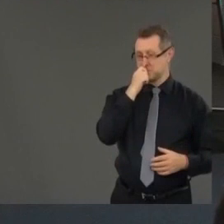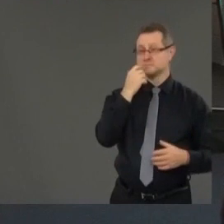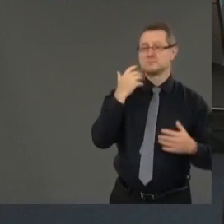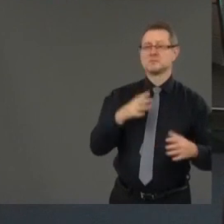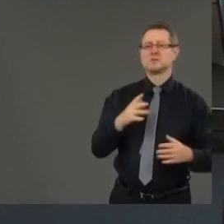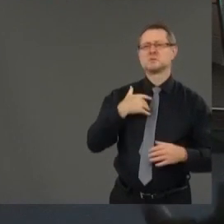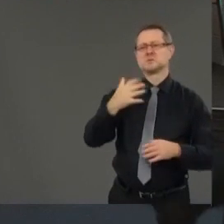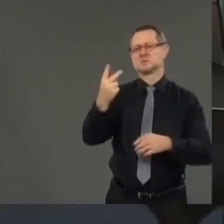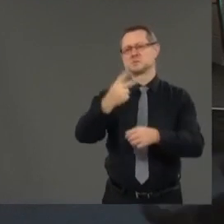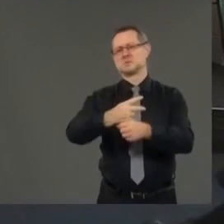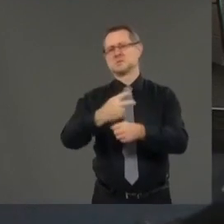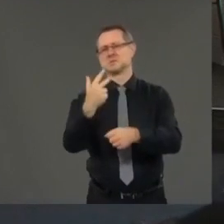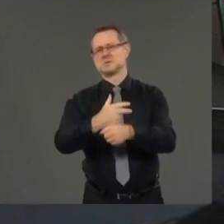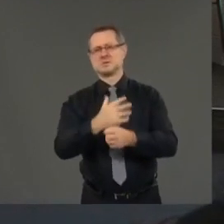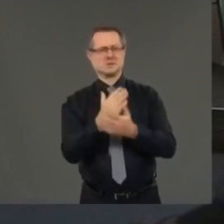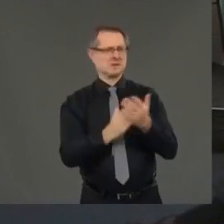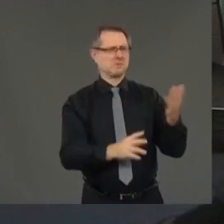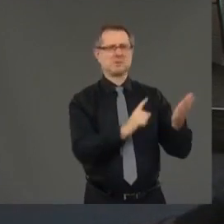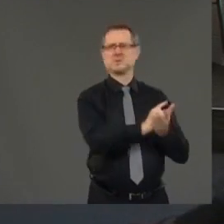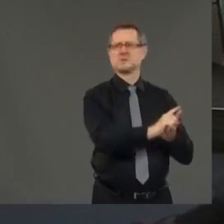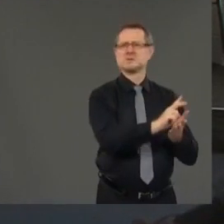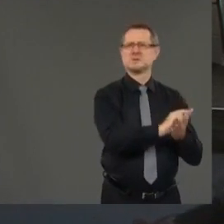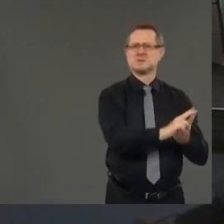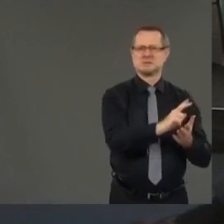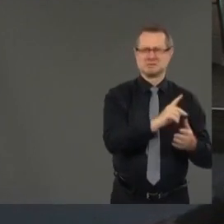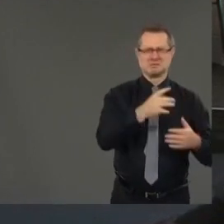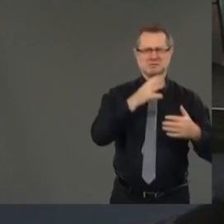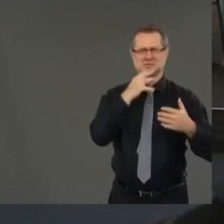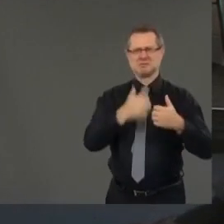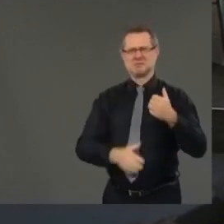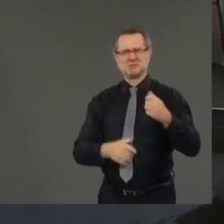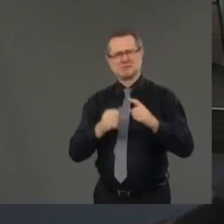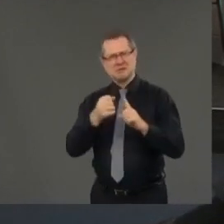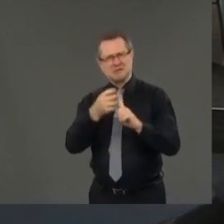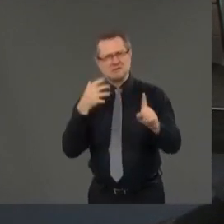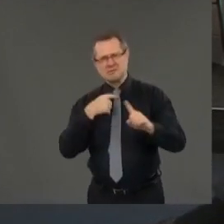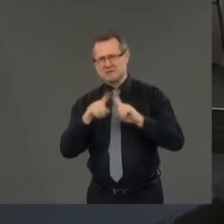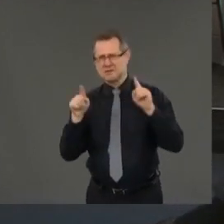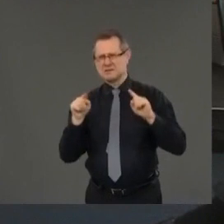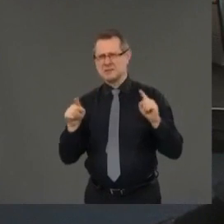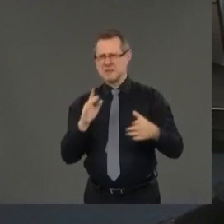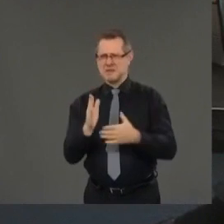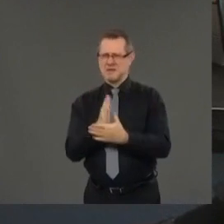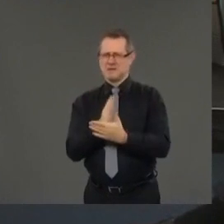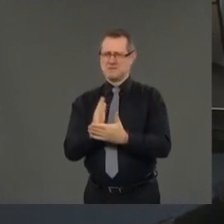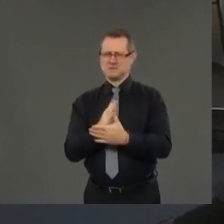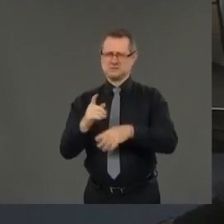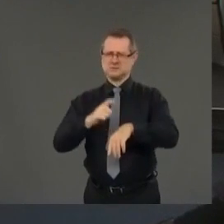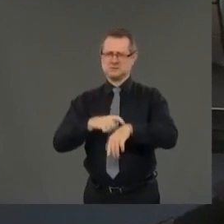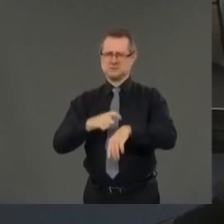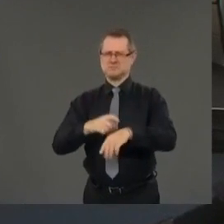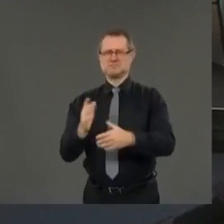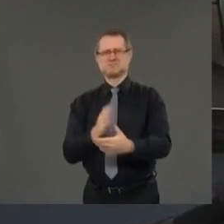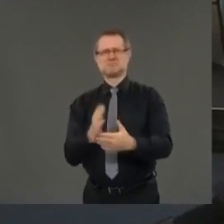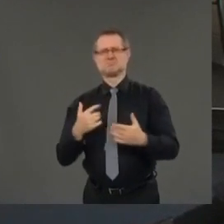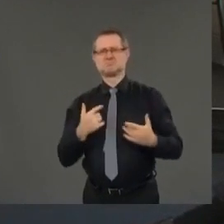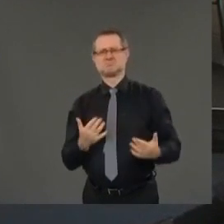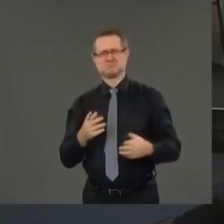TO HEAR THAT THE AVERAGE TURNAROUND IS TWO OR THREE DAYS